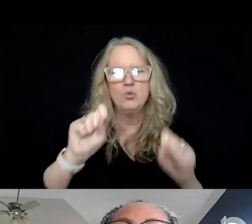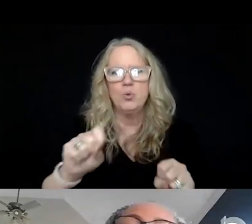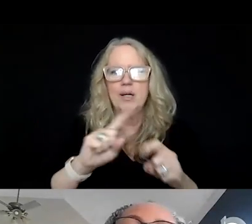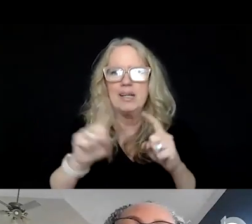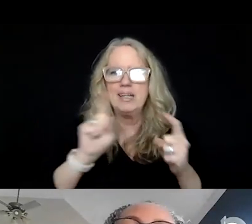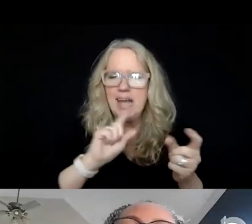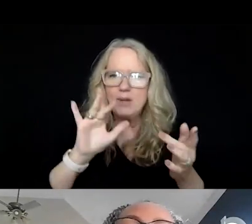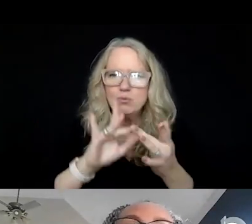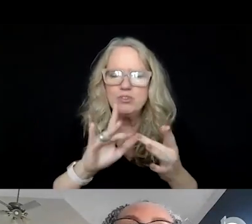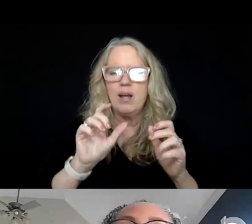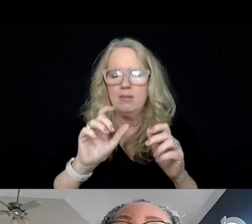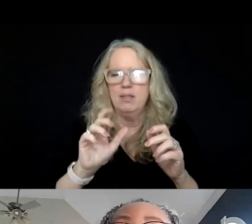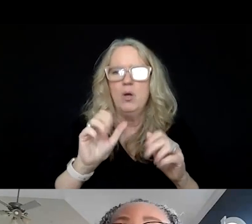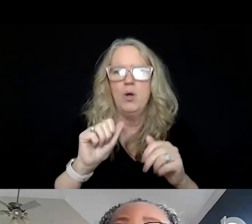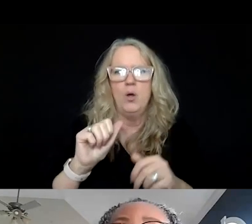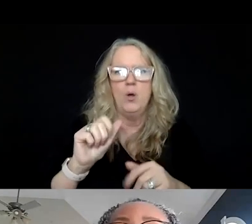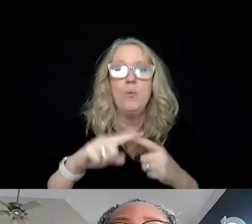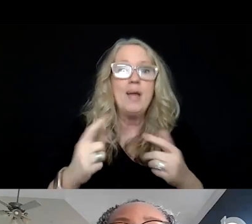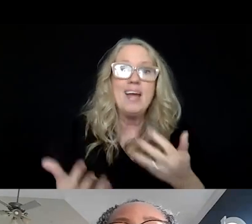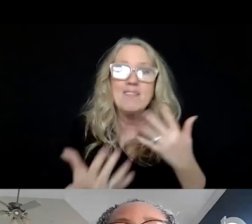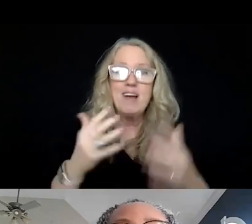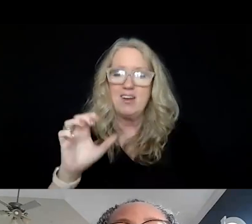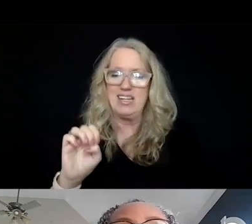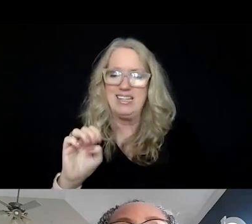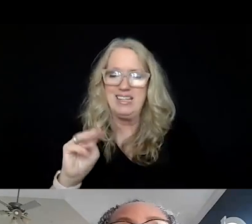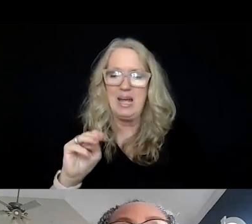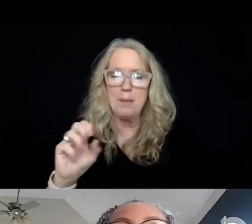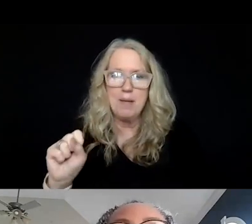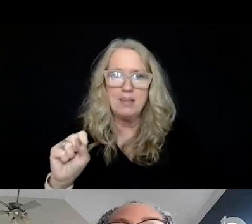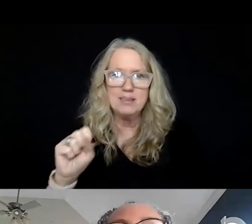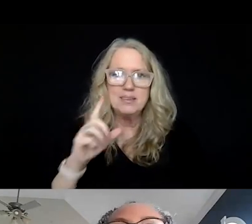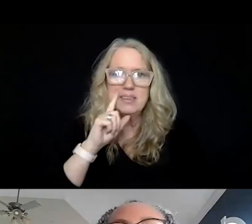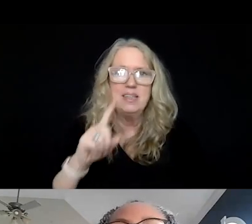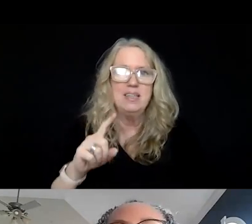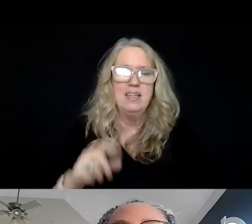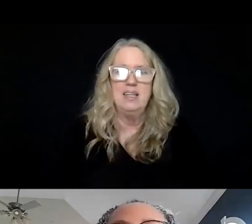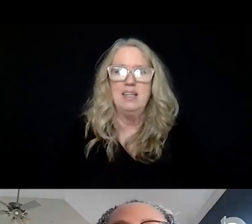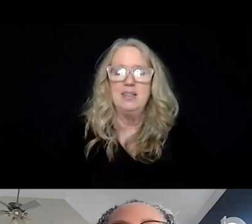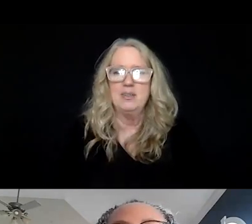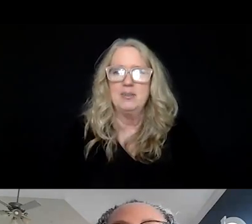WE HAD A FIRE AND EMS CONVENING TO HAVE A MORE IN DEPTH